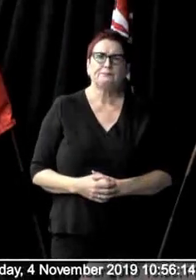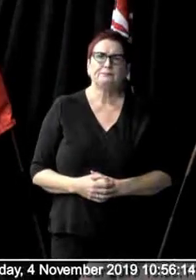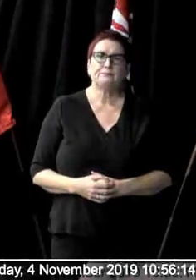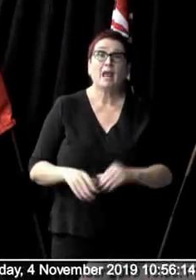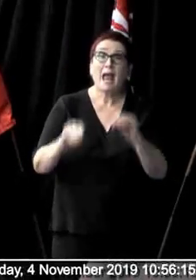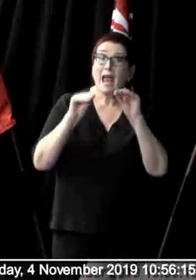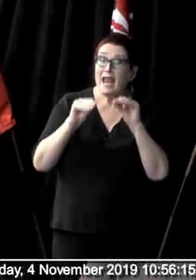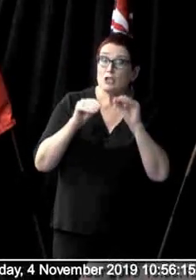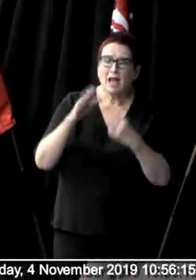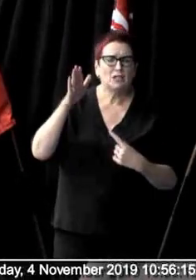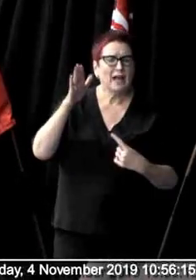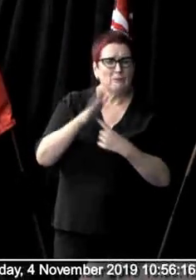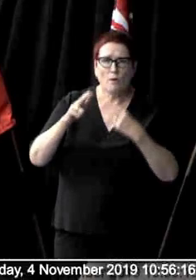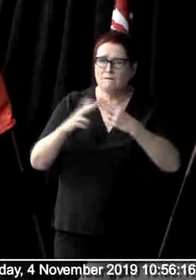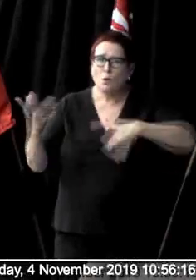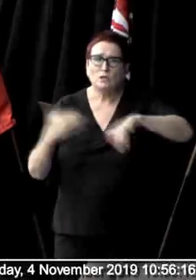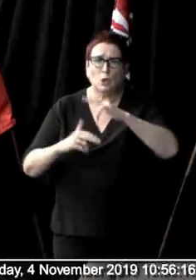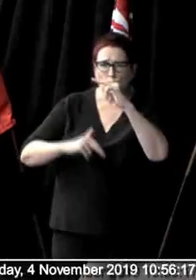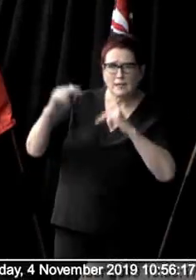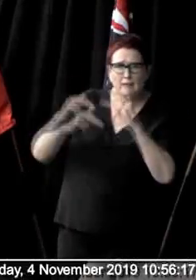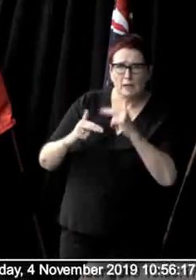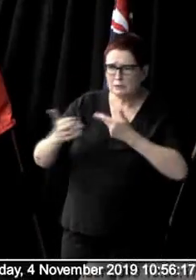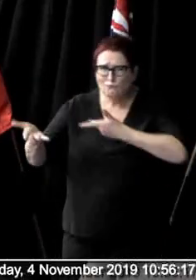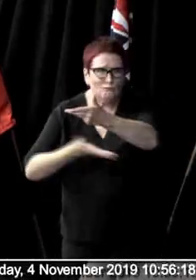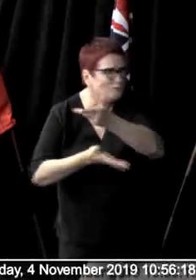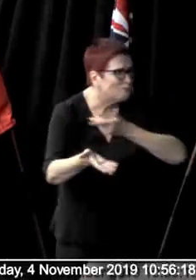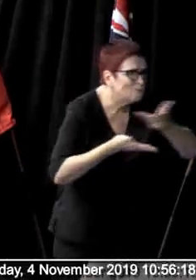in social development and interaction as well as often being the avenue